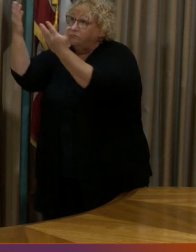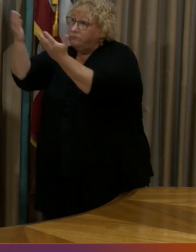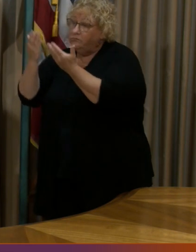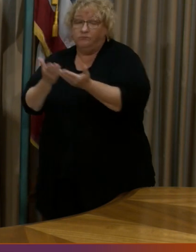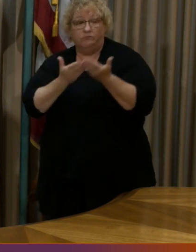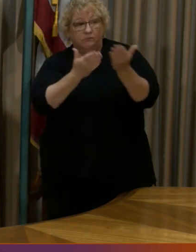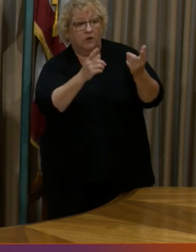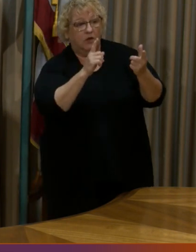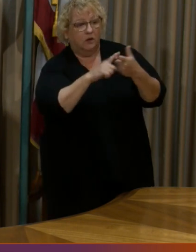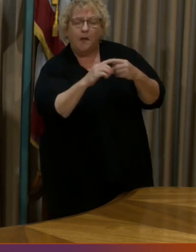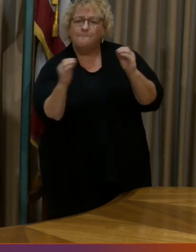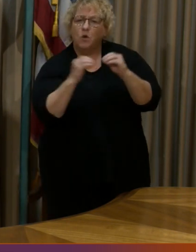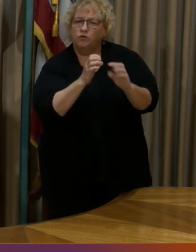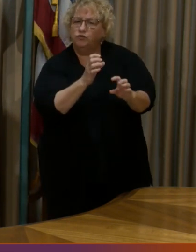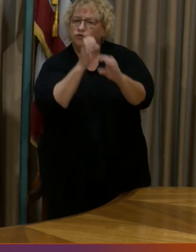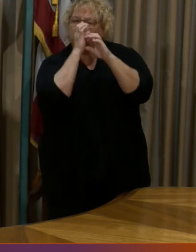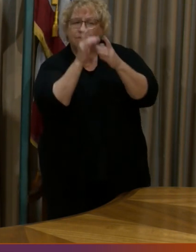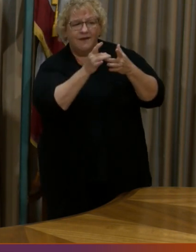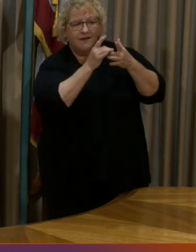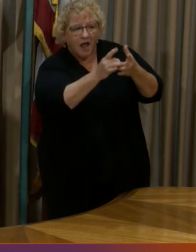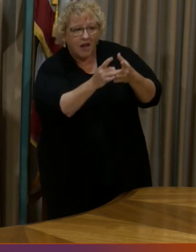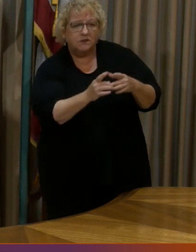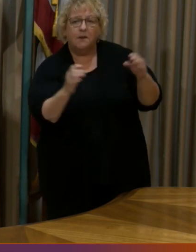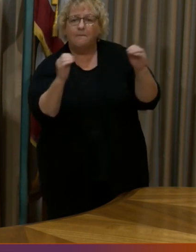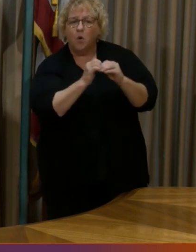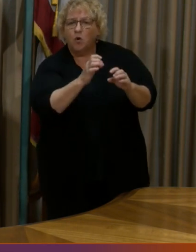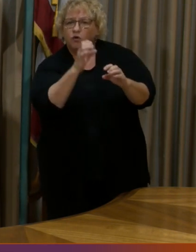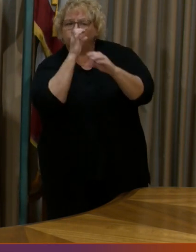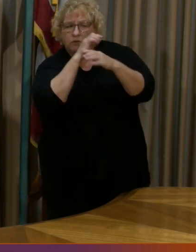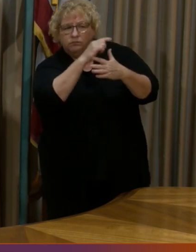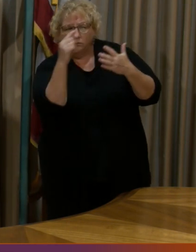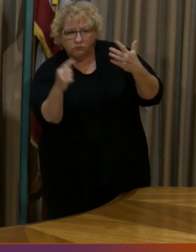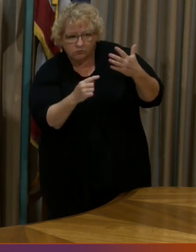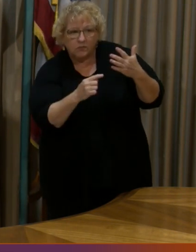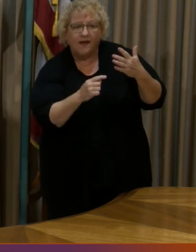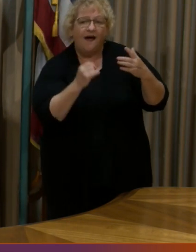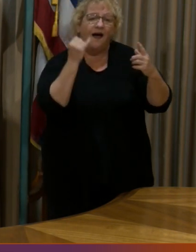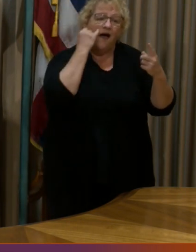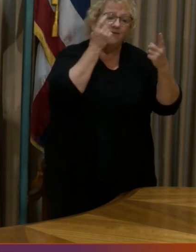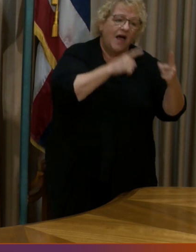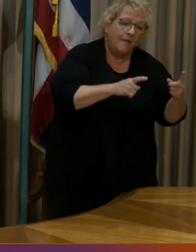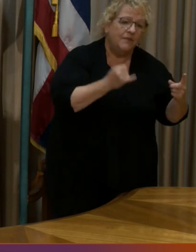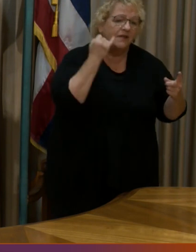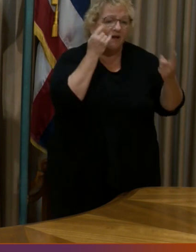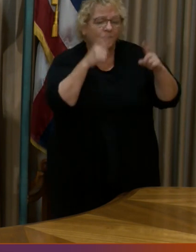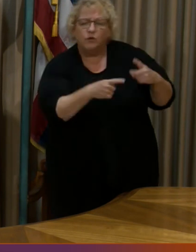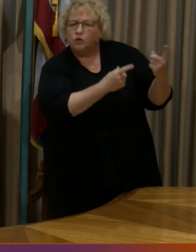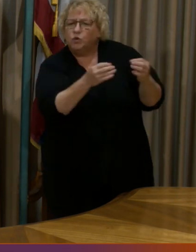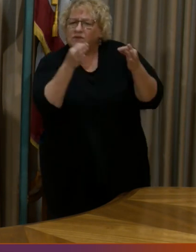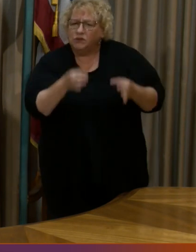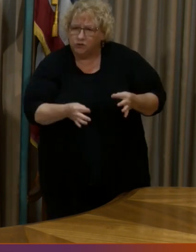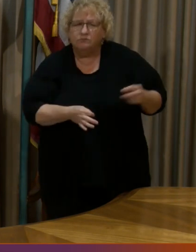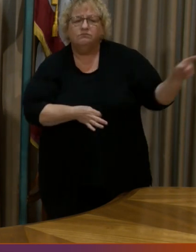TO TO HAVE THE BOWS FROM THE DEPARTMENT OF HEALTH THAT'S PROVIDING US THE STRICT THRESHOLDS AND GUIDANCE TO